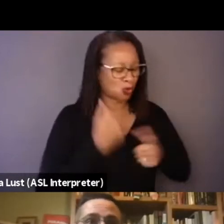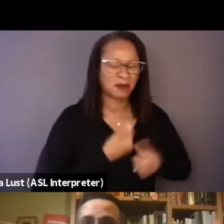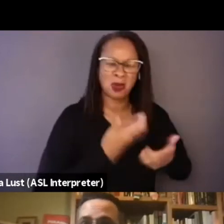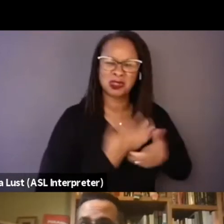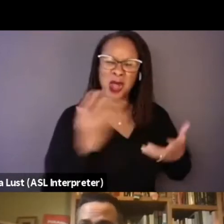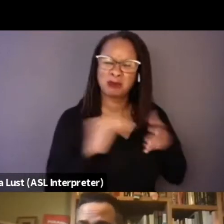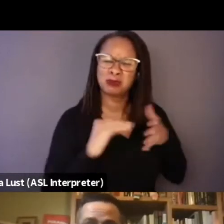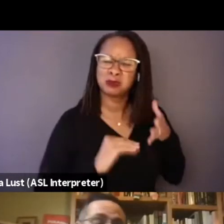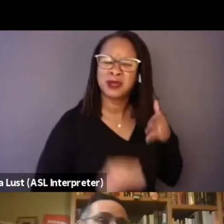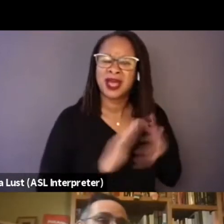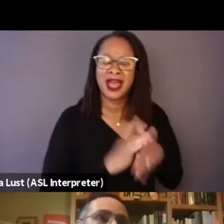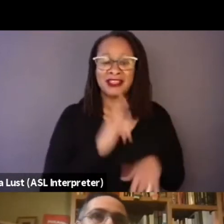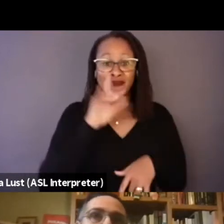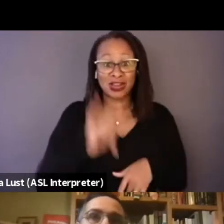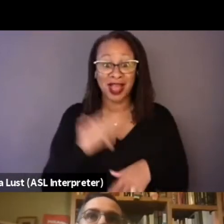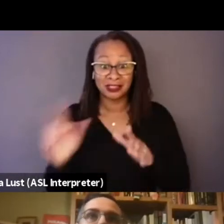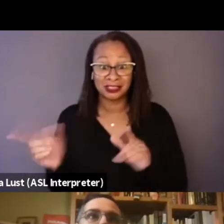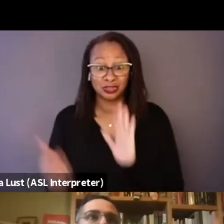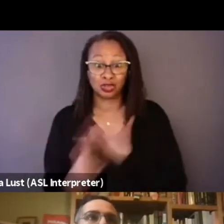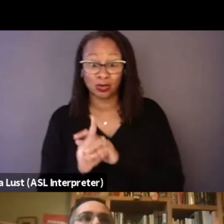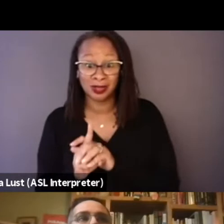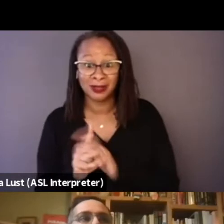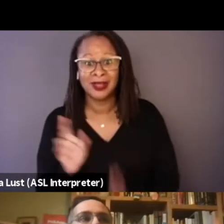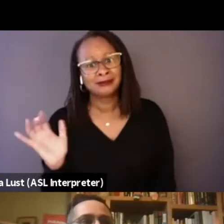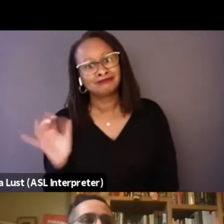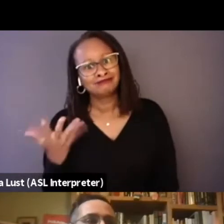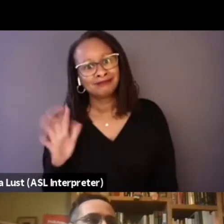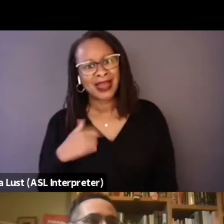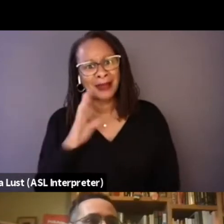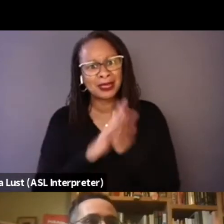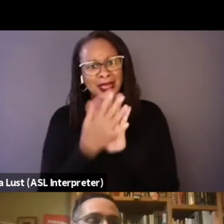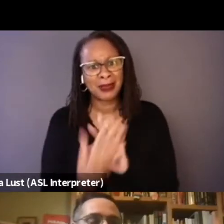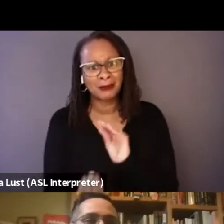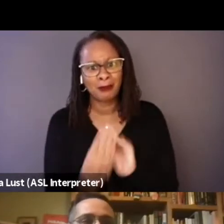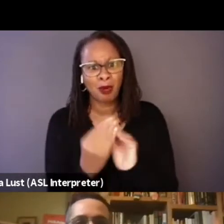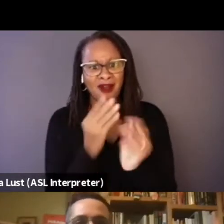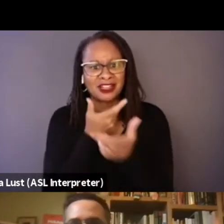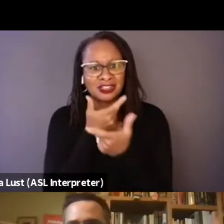and then reality presents itself. And I just became increasingly interested in the ways in which